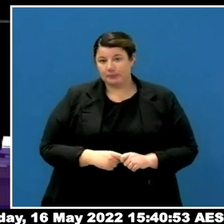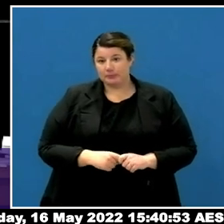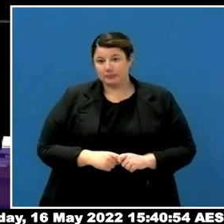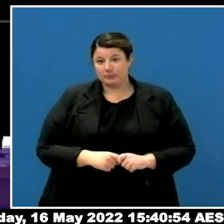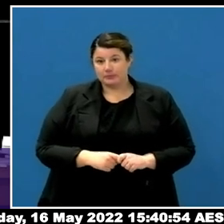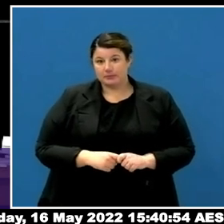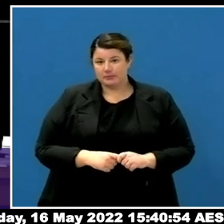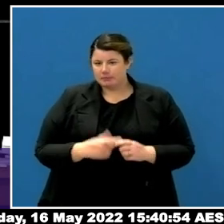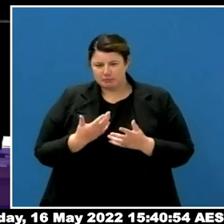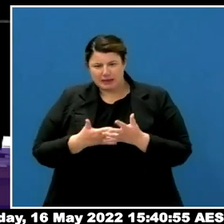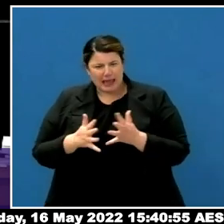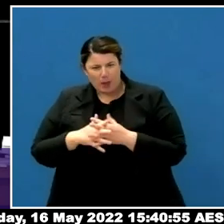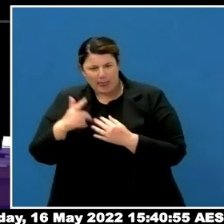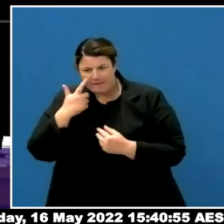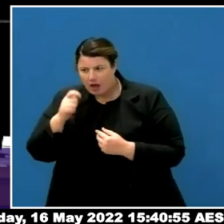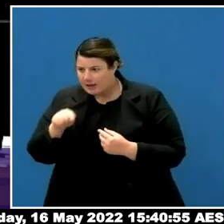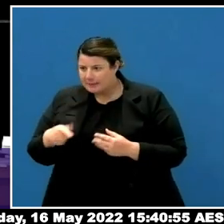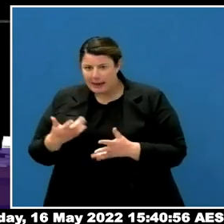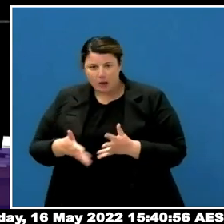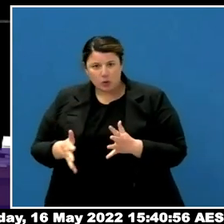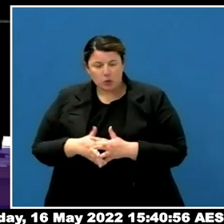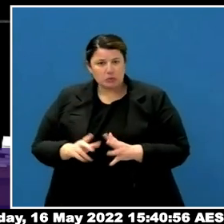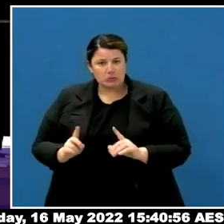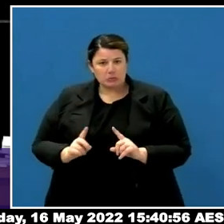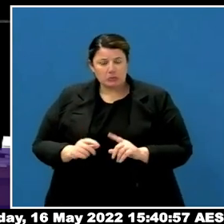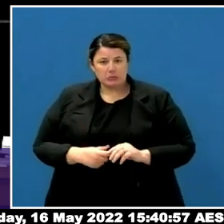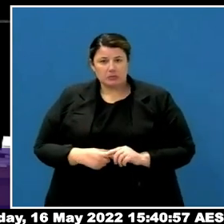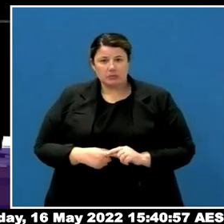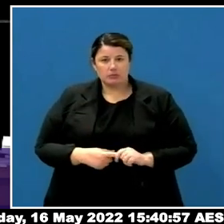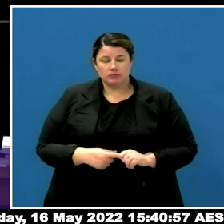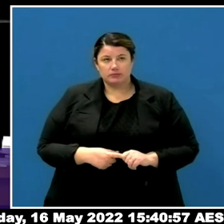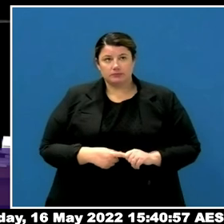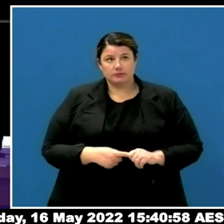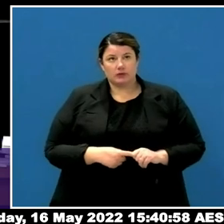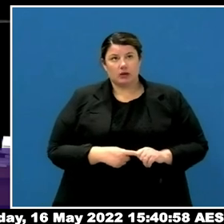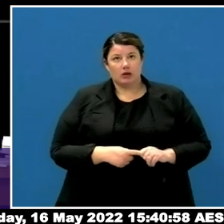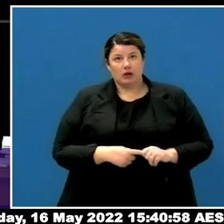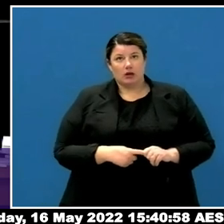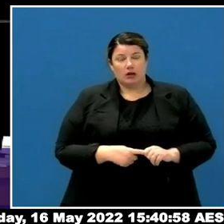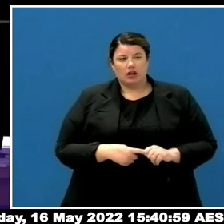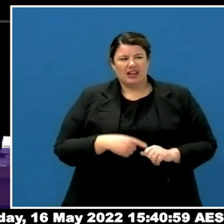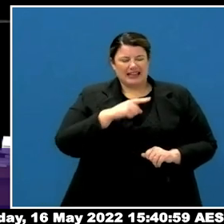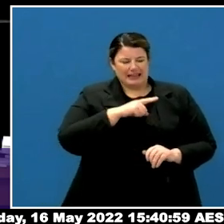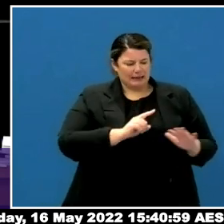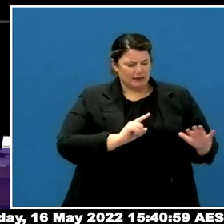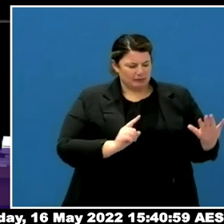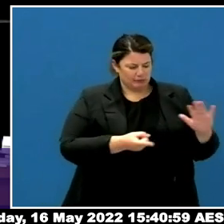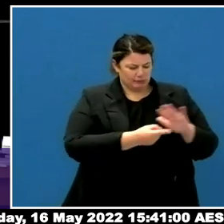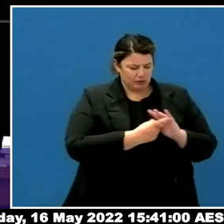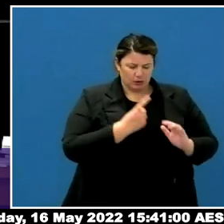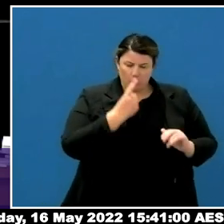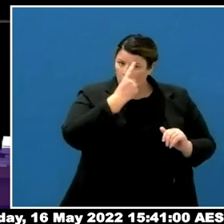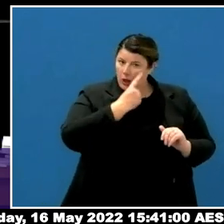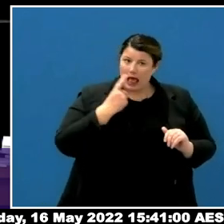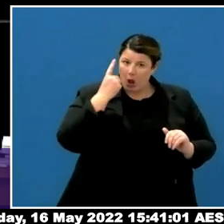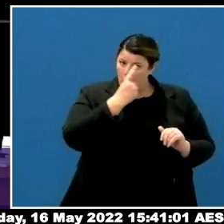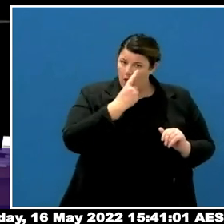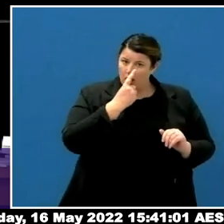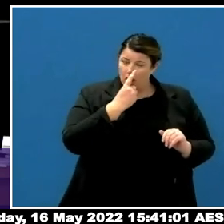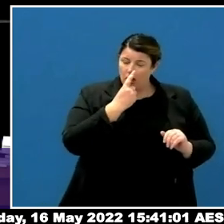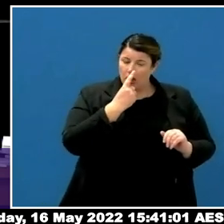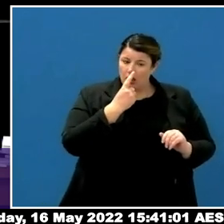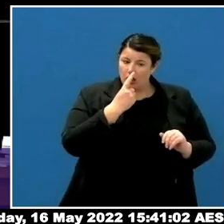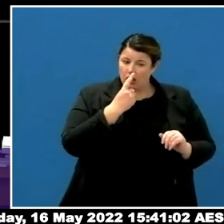Well, he was gone for about an hour, and then while they were looking for him,